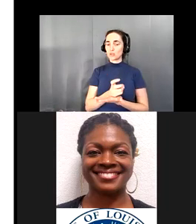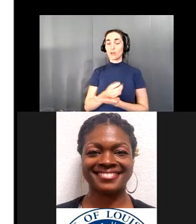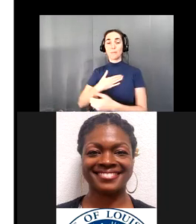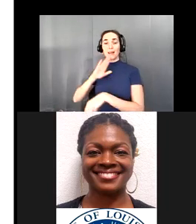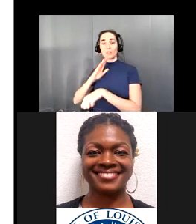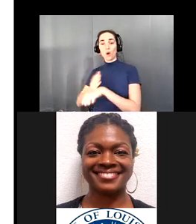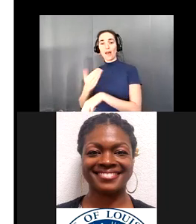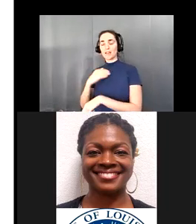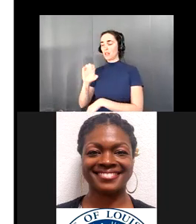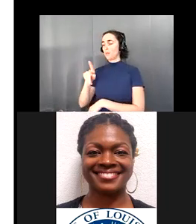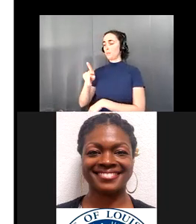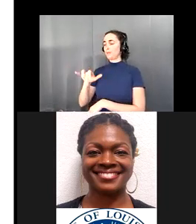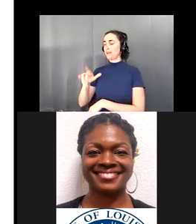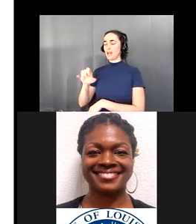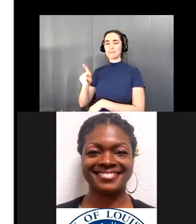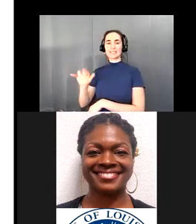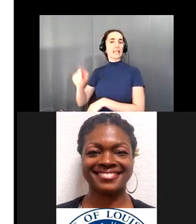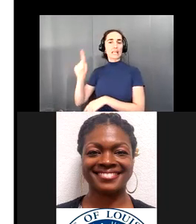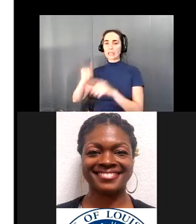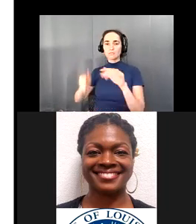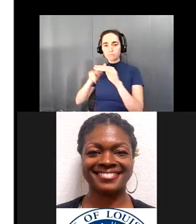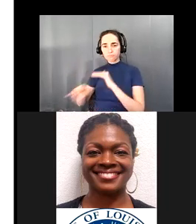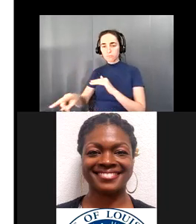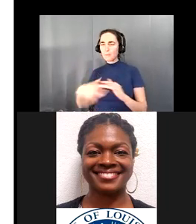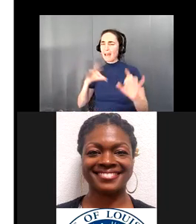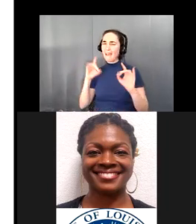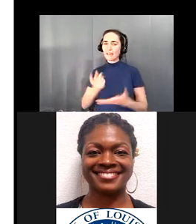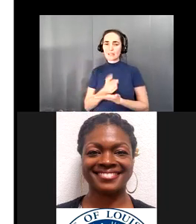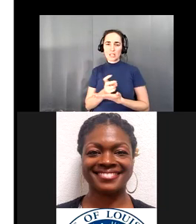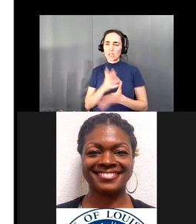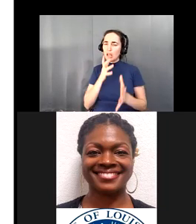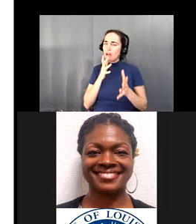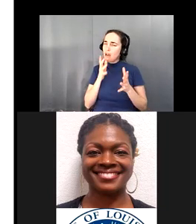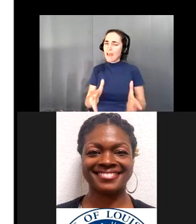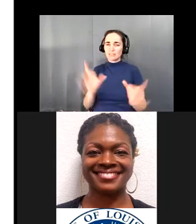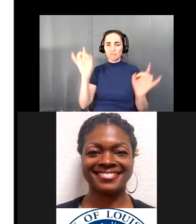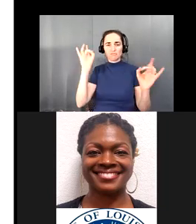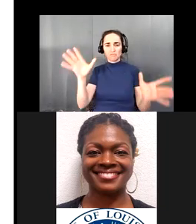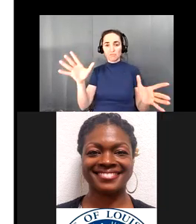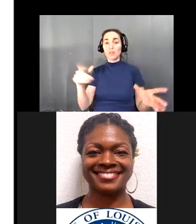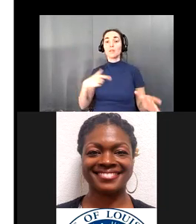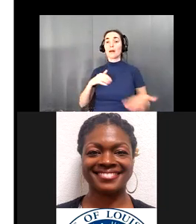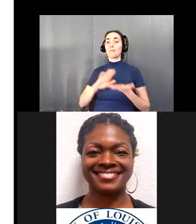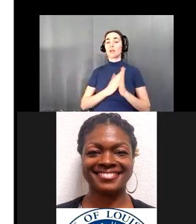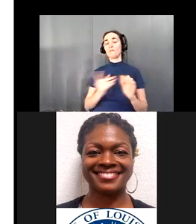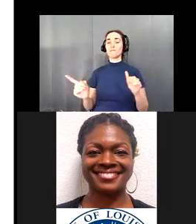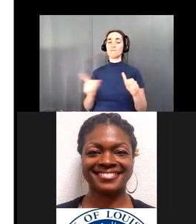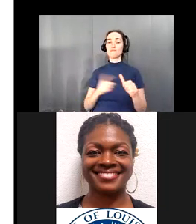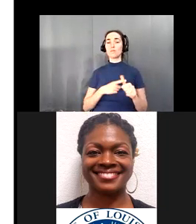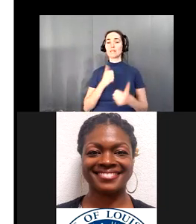than a seizure I hate them seizures or no good. 16:24:18 I became seizure first aid certified because I thought it was important, even though